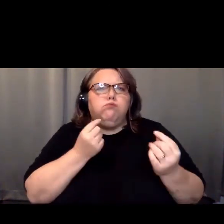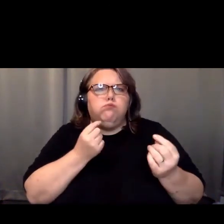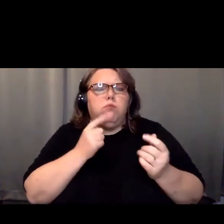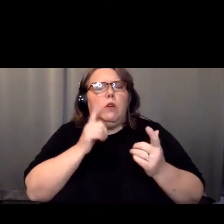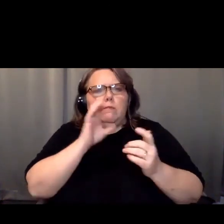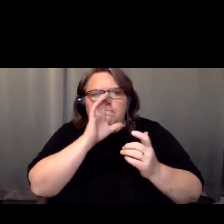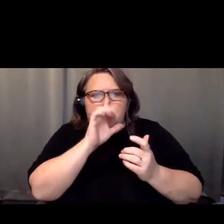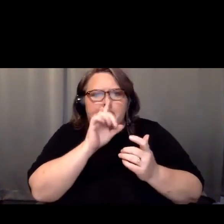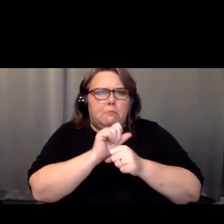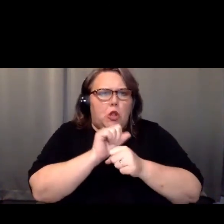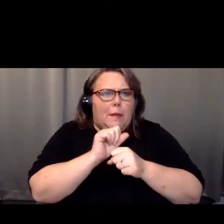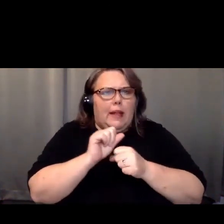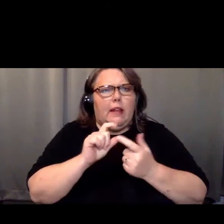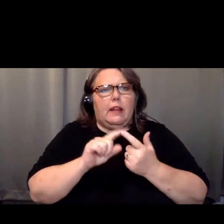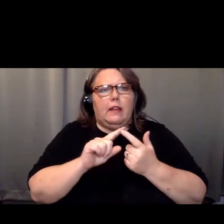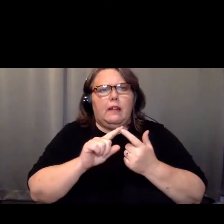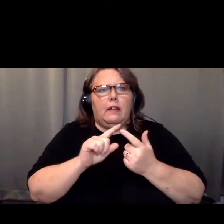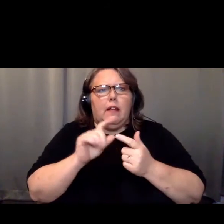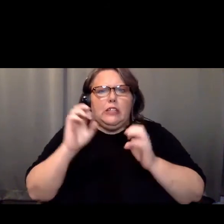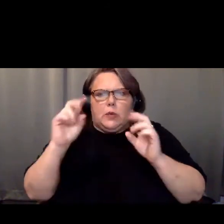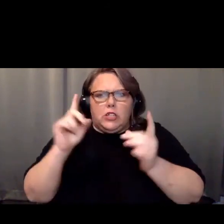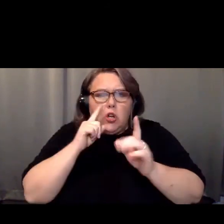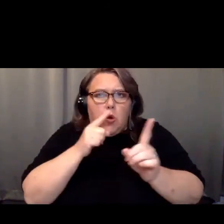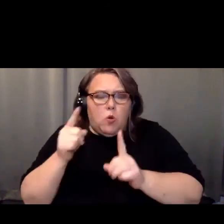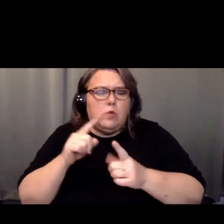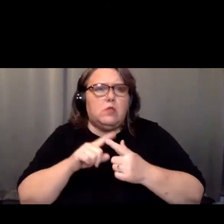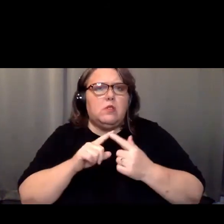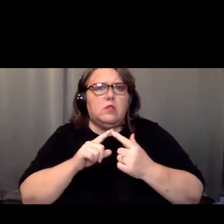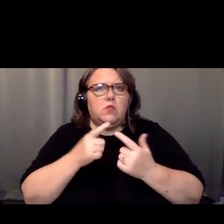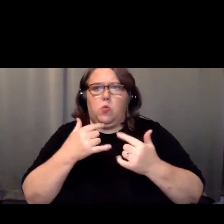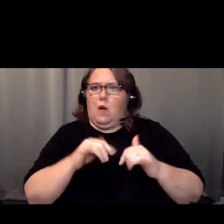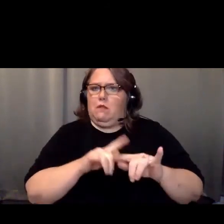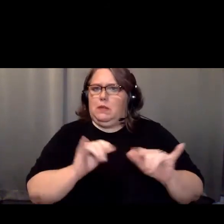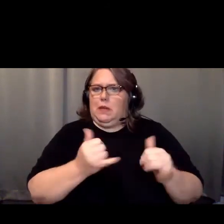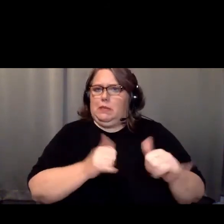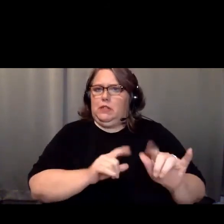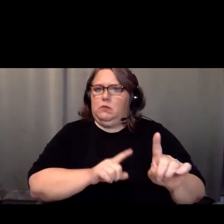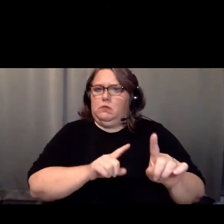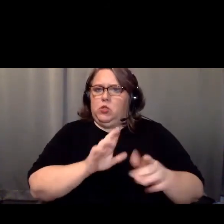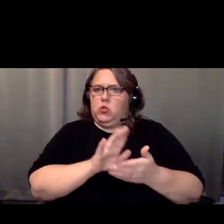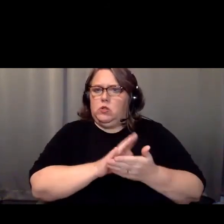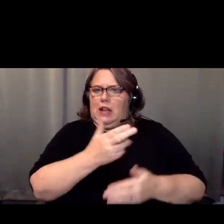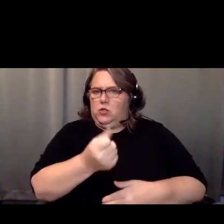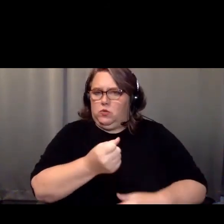that they might be interested while they are still attending secondary education,